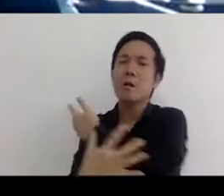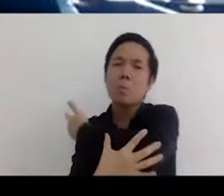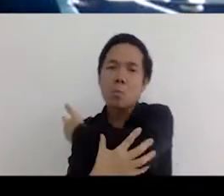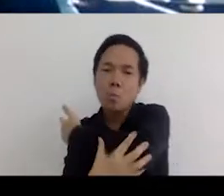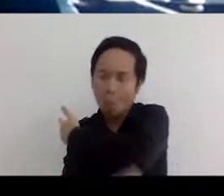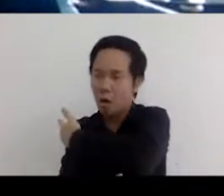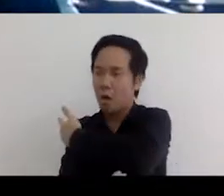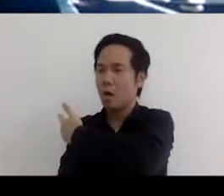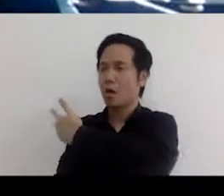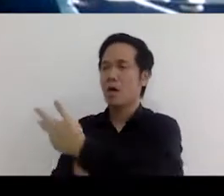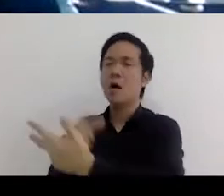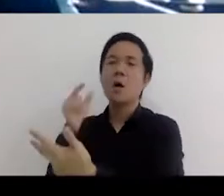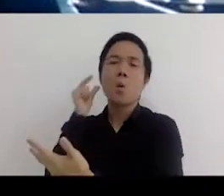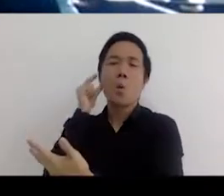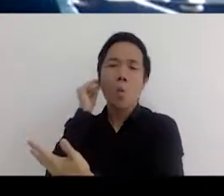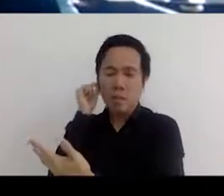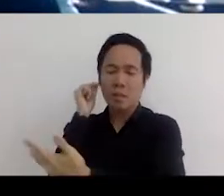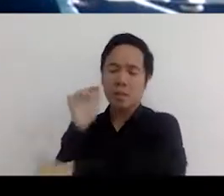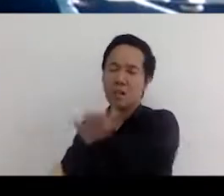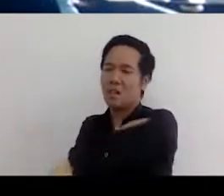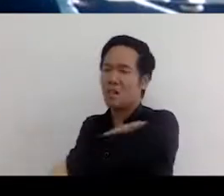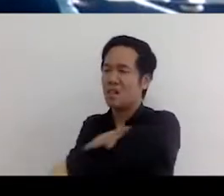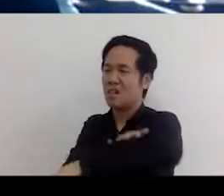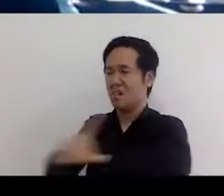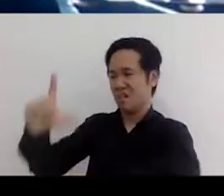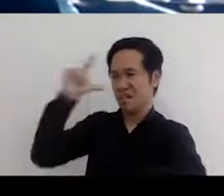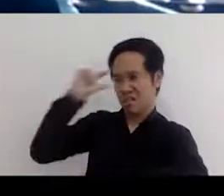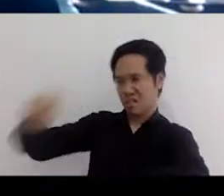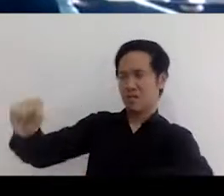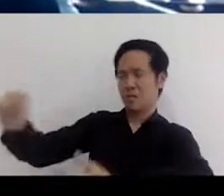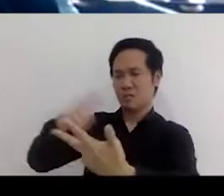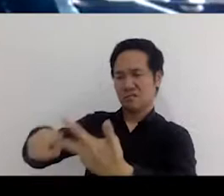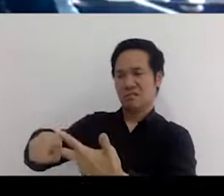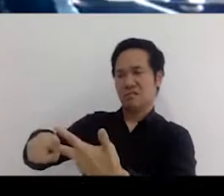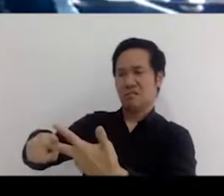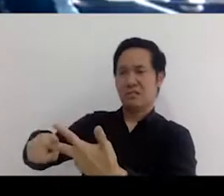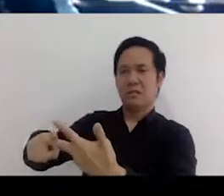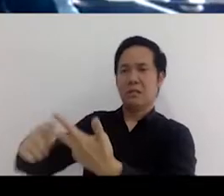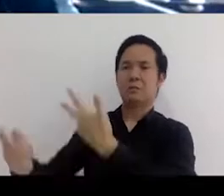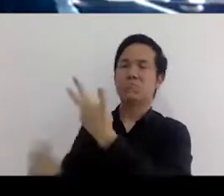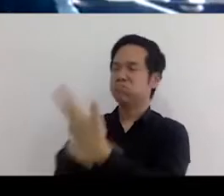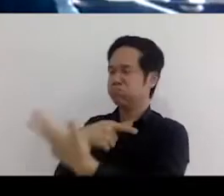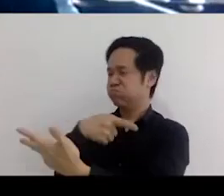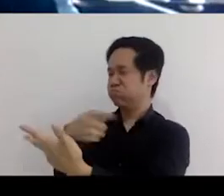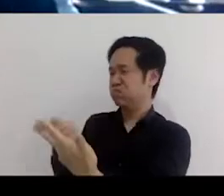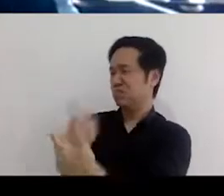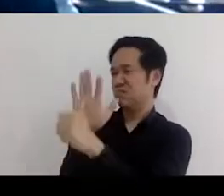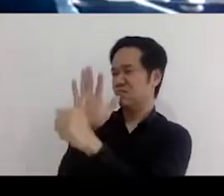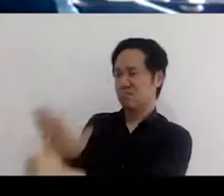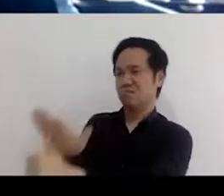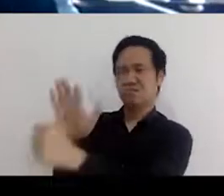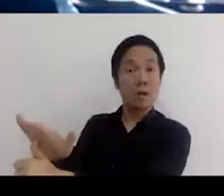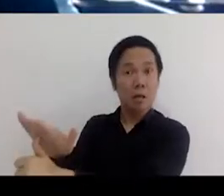that is to say, we have to take into consideration each aspect of the discrimination and address it individually.